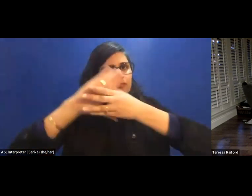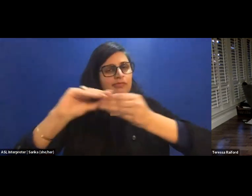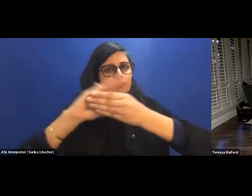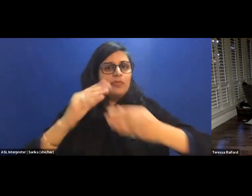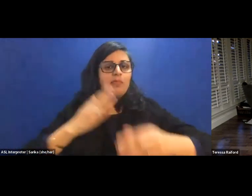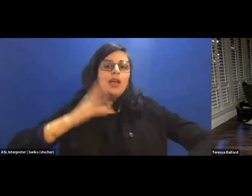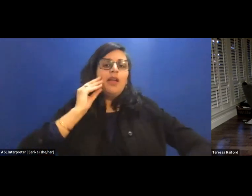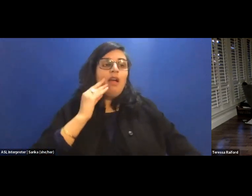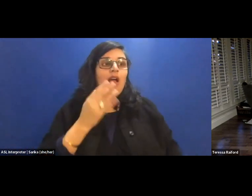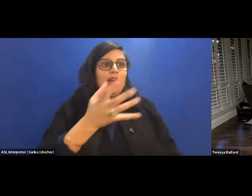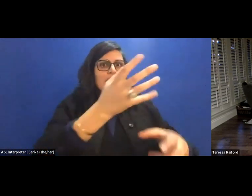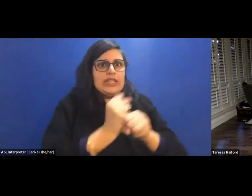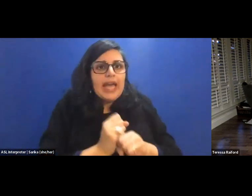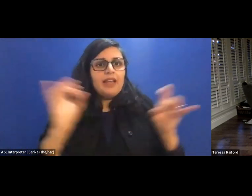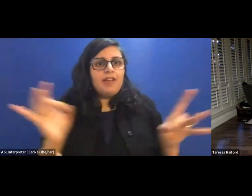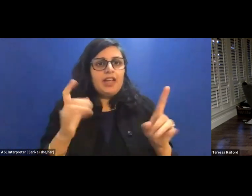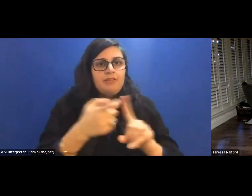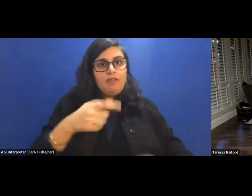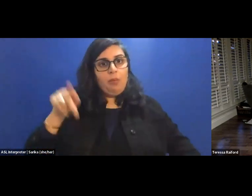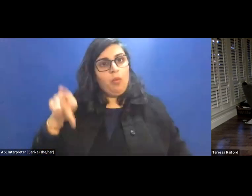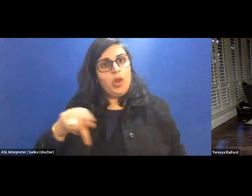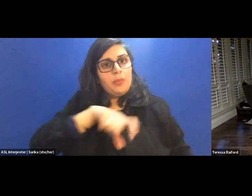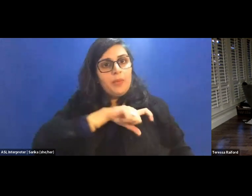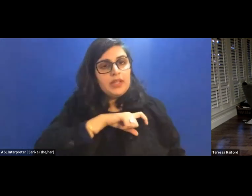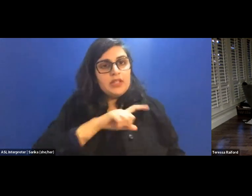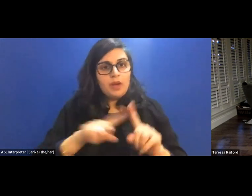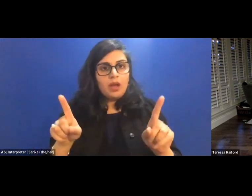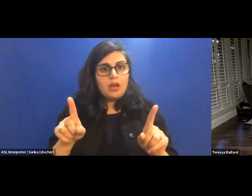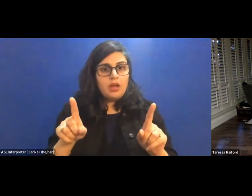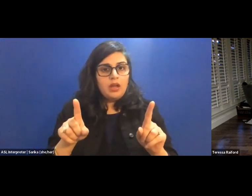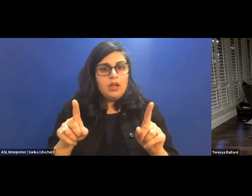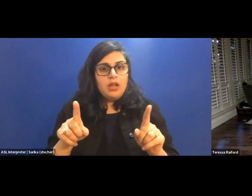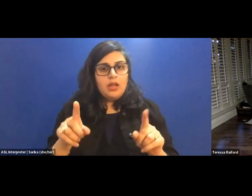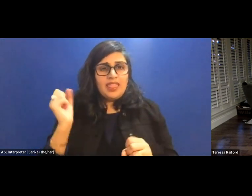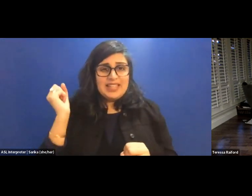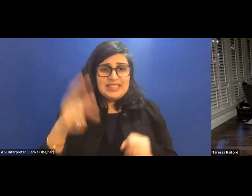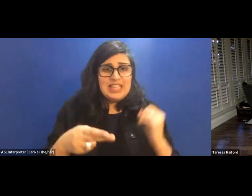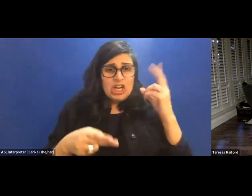non-profit called don't shoot Portland. I'm here today because I want to testify to my experience not only on the receiving end of the